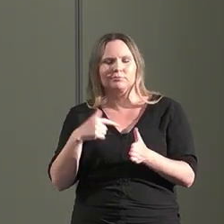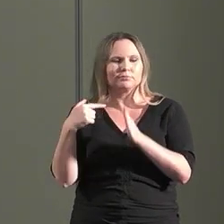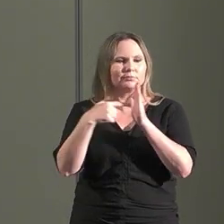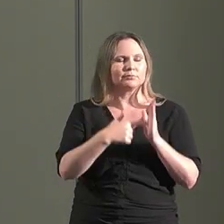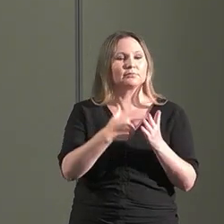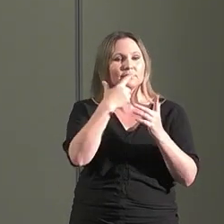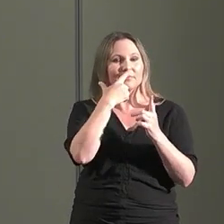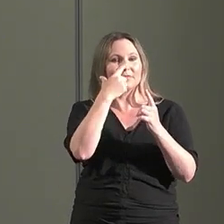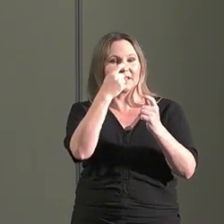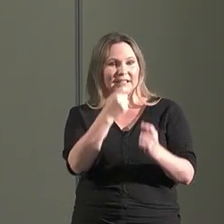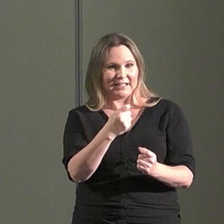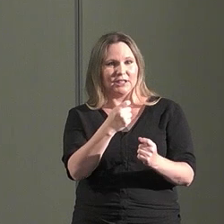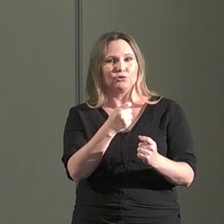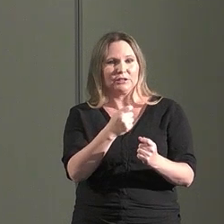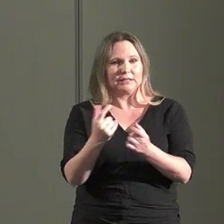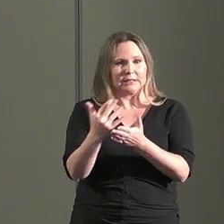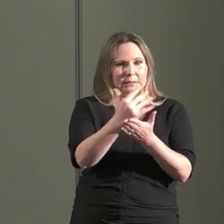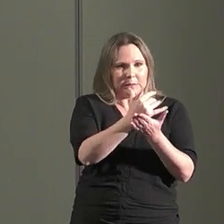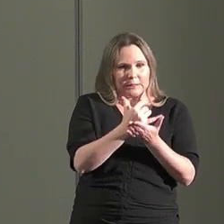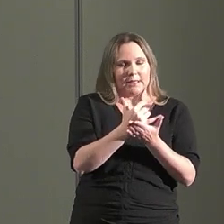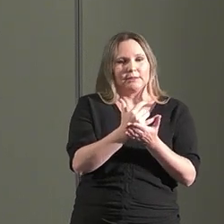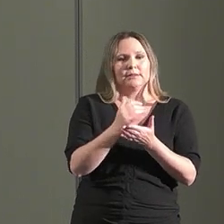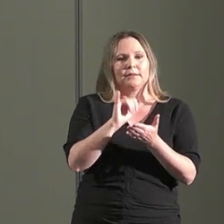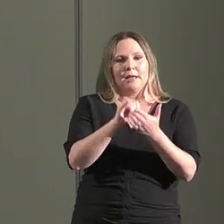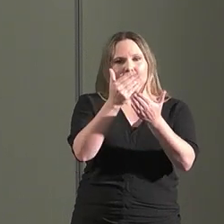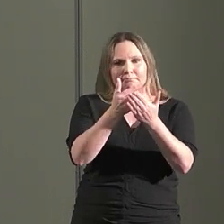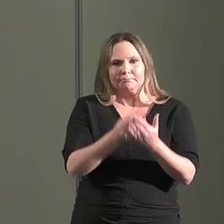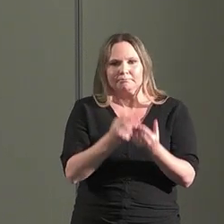wave to collect the data.